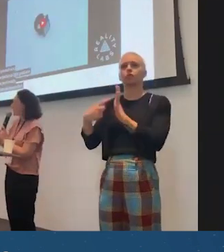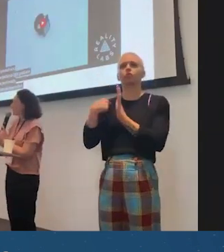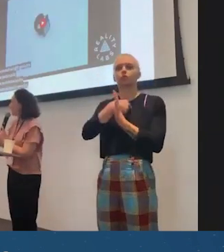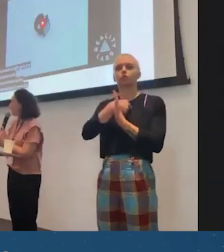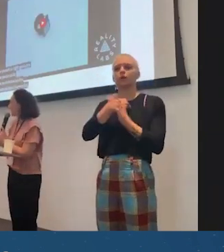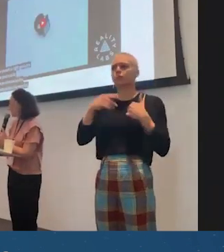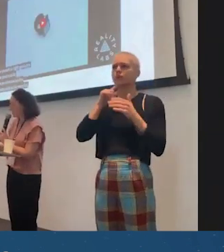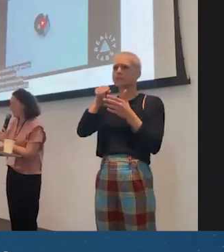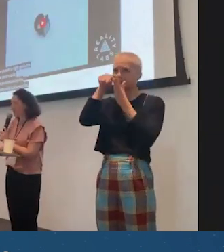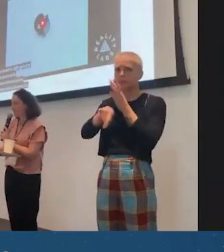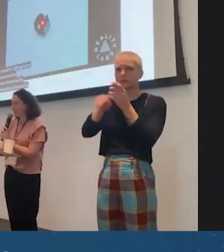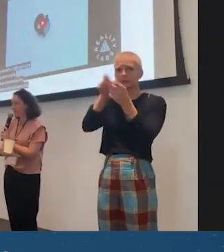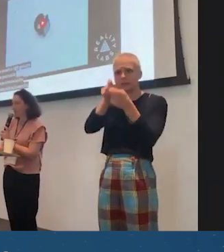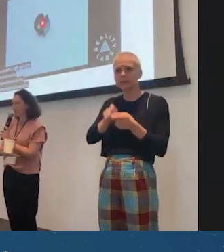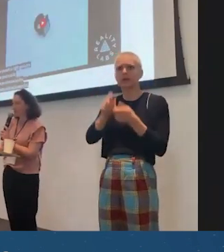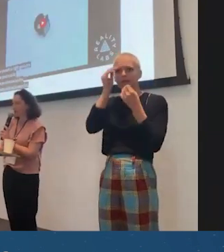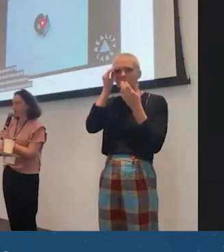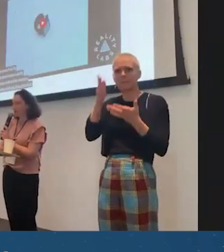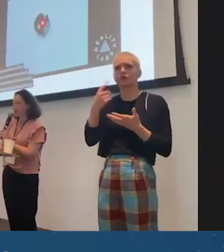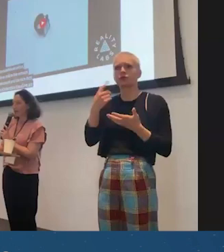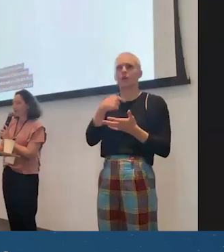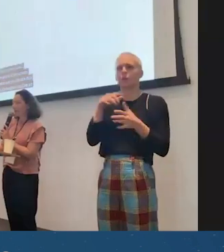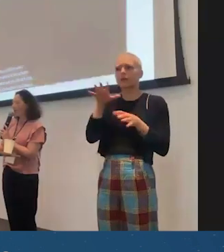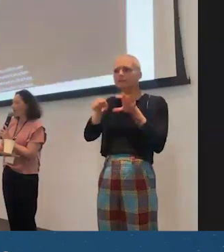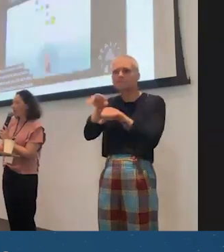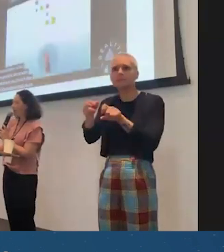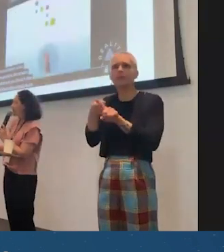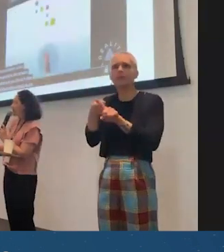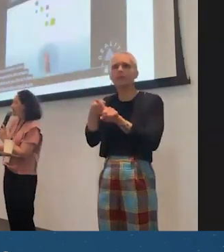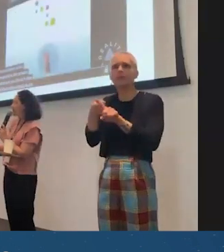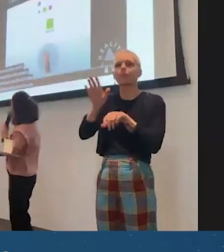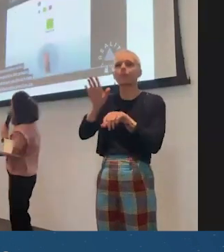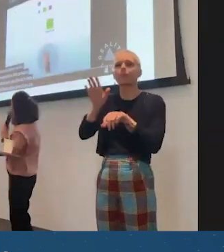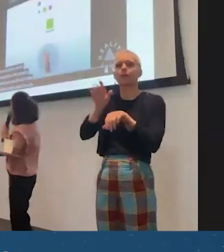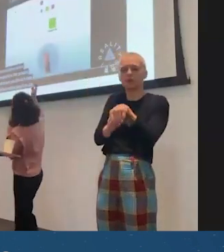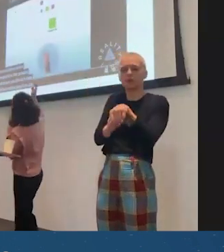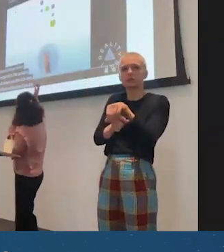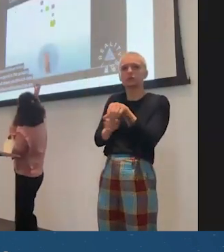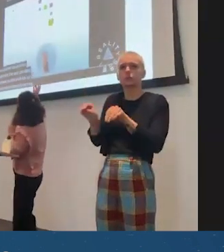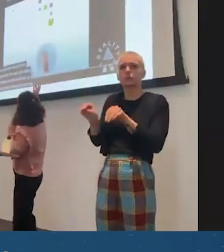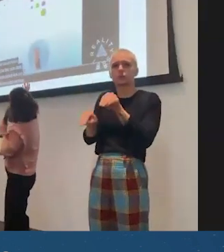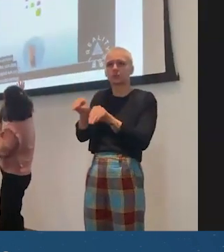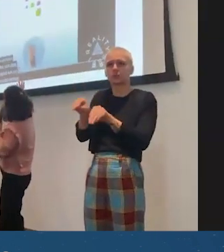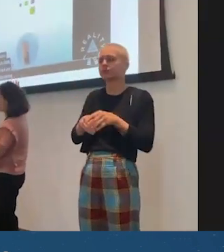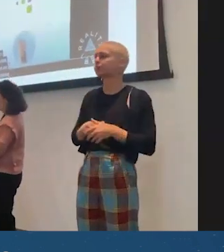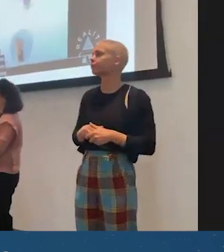wearing a band at the wrist. Now, if we pair that with an interface,